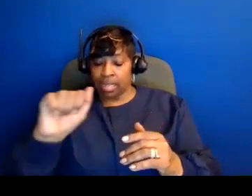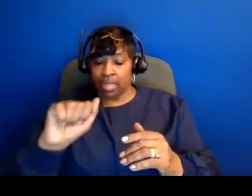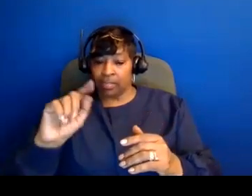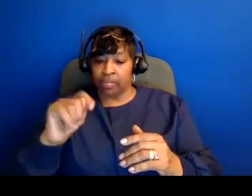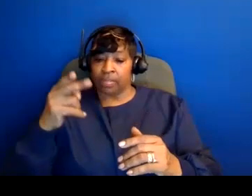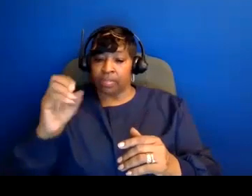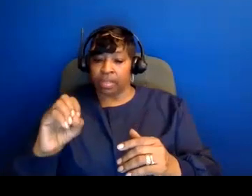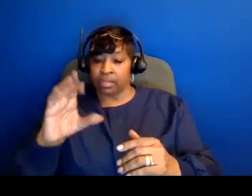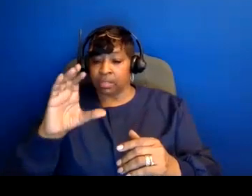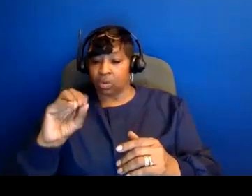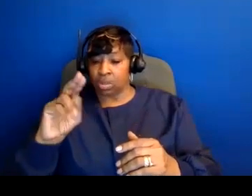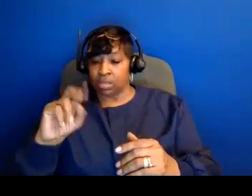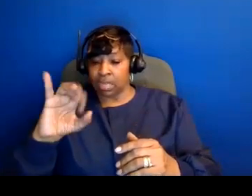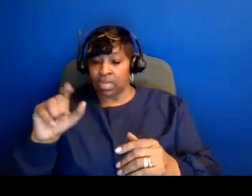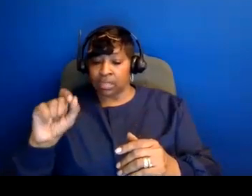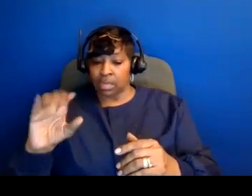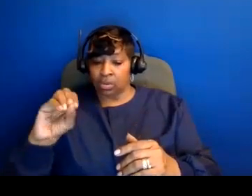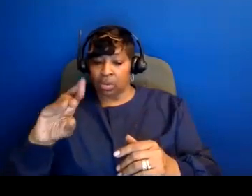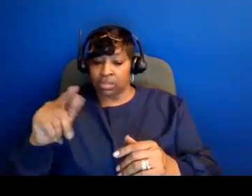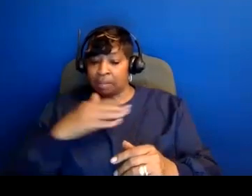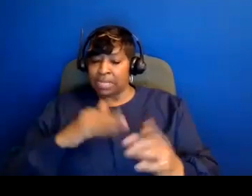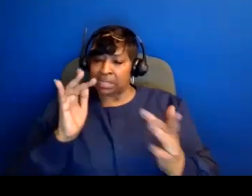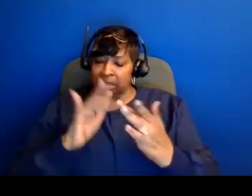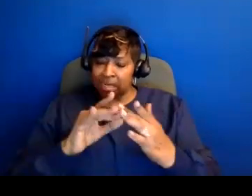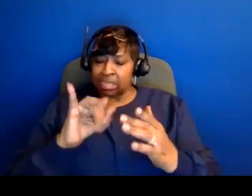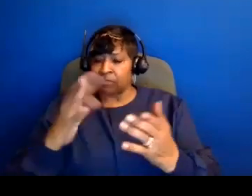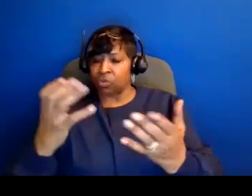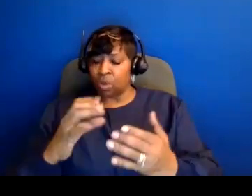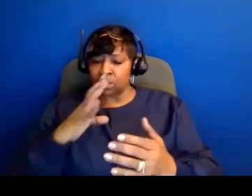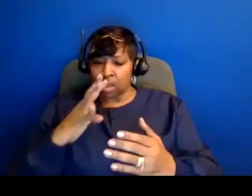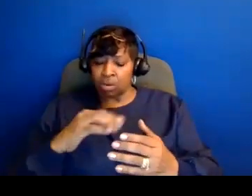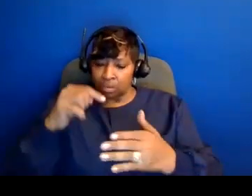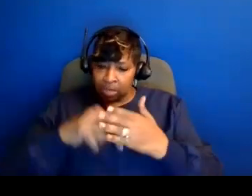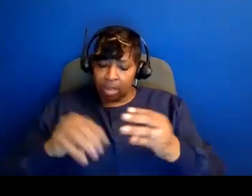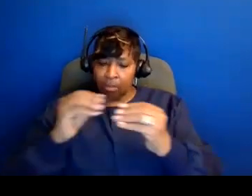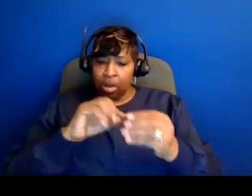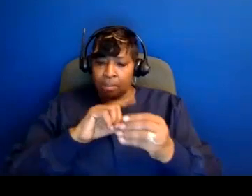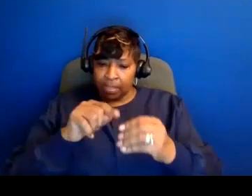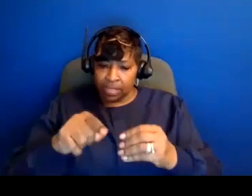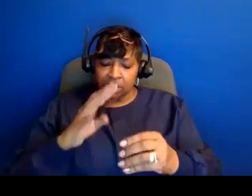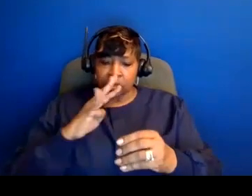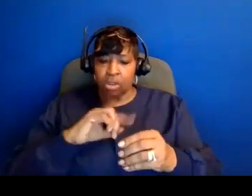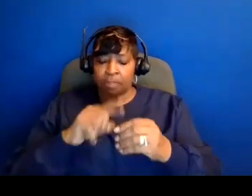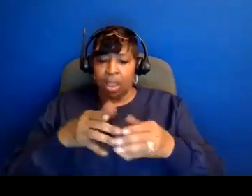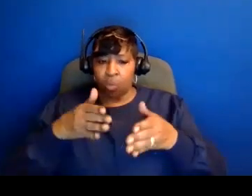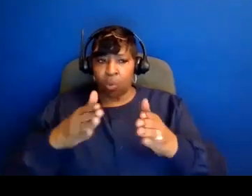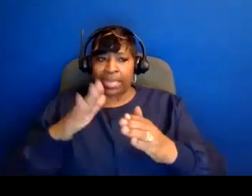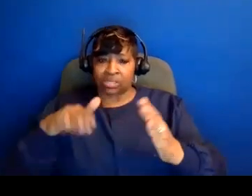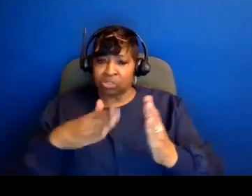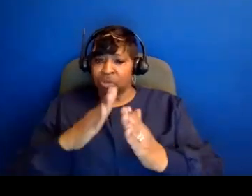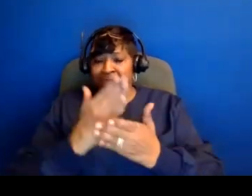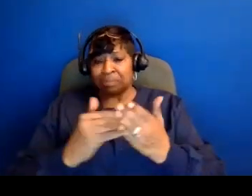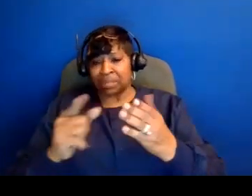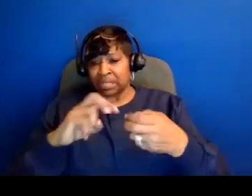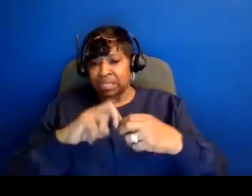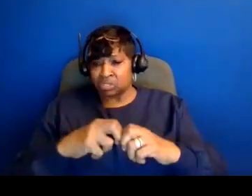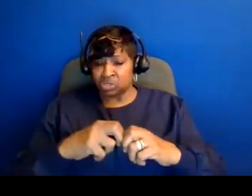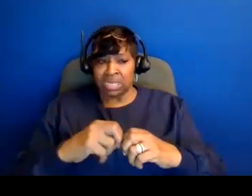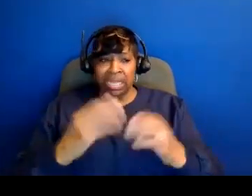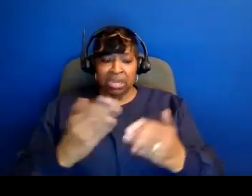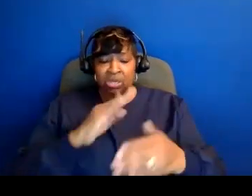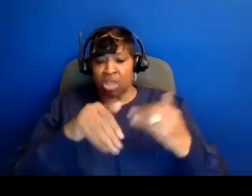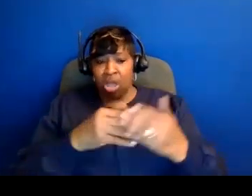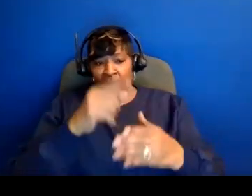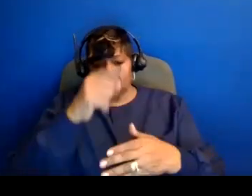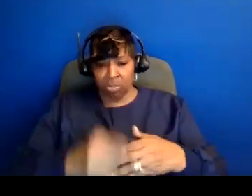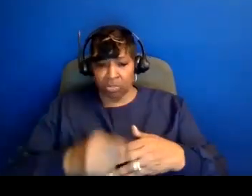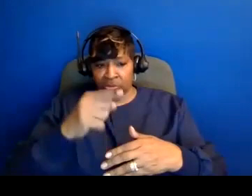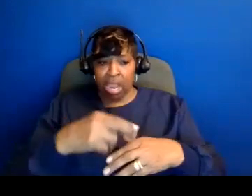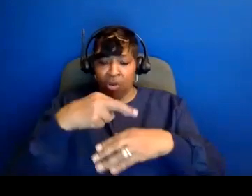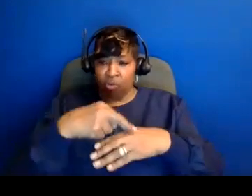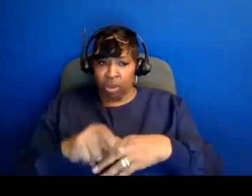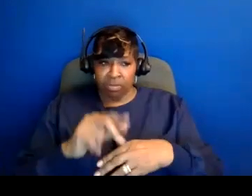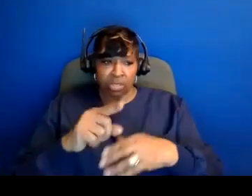lauravanpuymbrouck: It's Laura underscore Van pembroke@rush.edu and Carly's is C freedman@thecouncil.org please reach out if you want to talk more if you want to participate in doing some research or if you just like to talk about ways to potentially address some of these issues. Here's all the references.